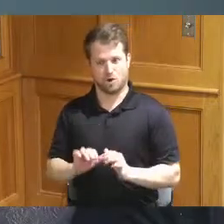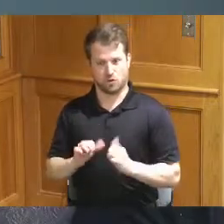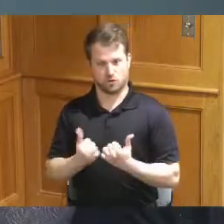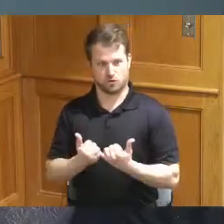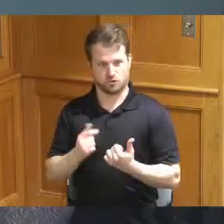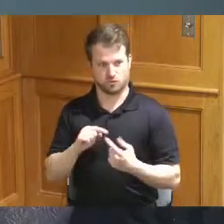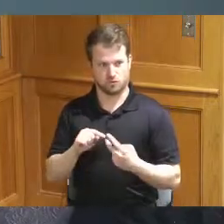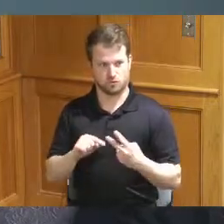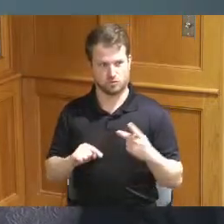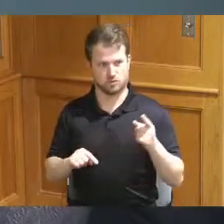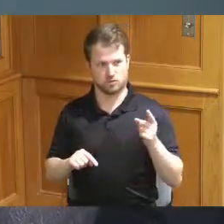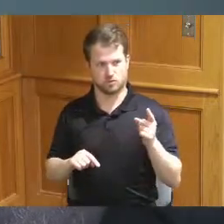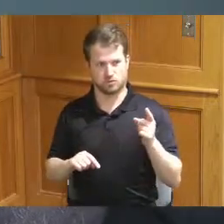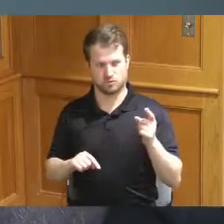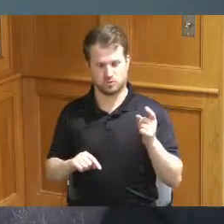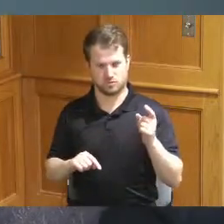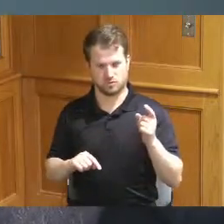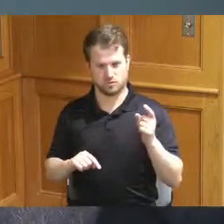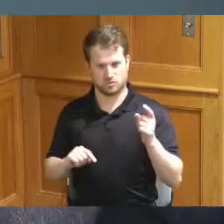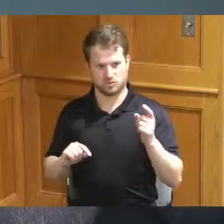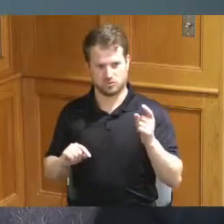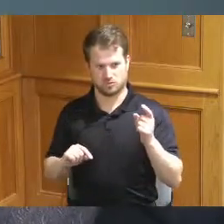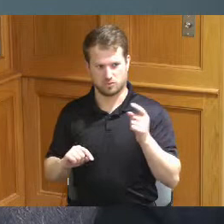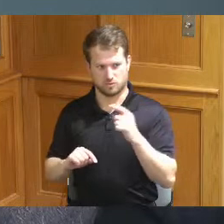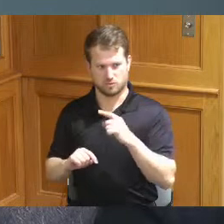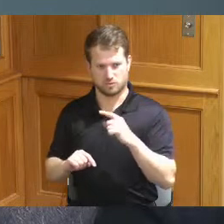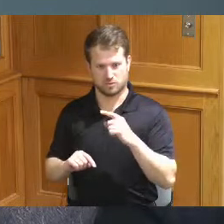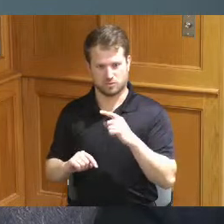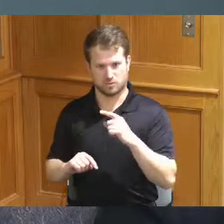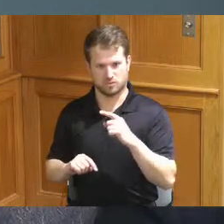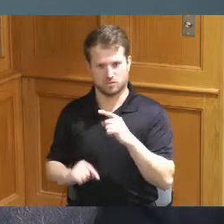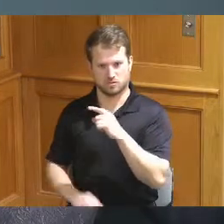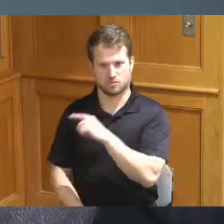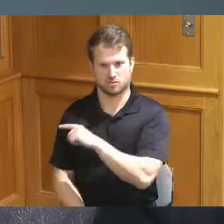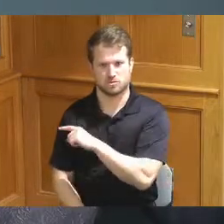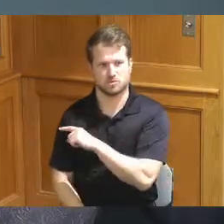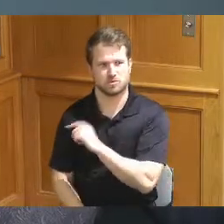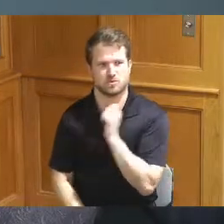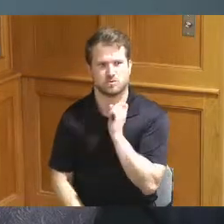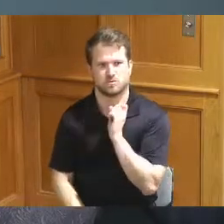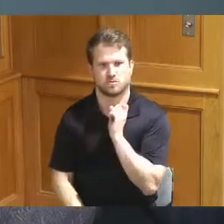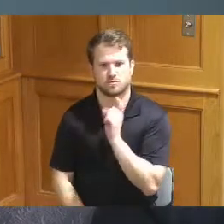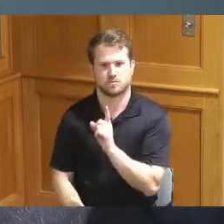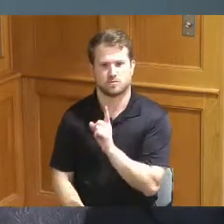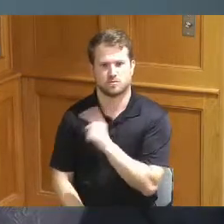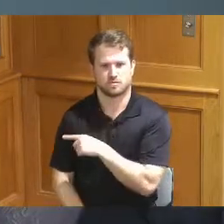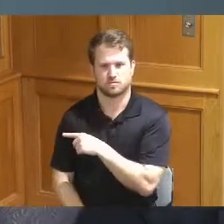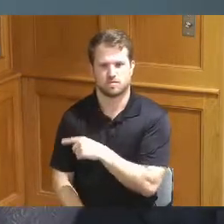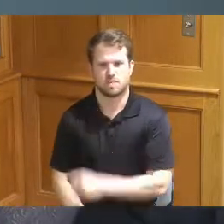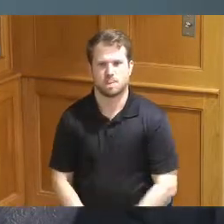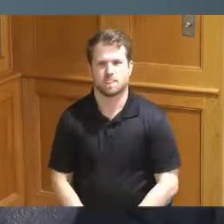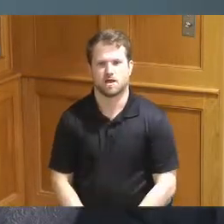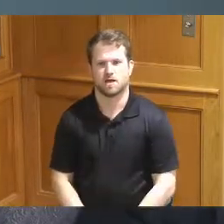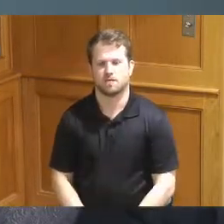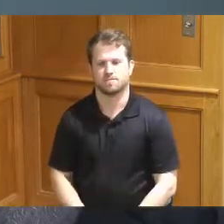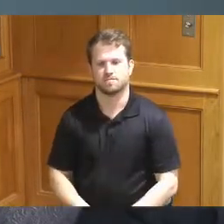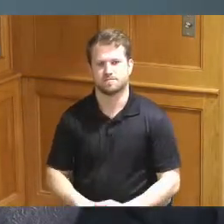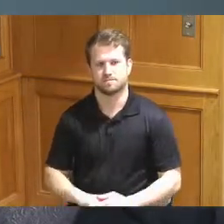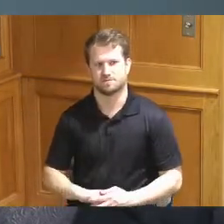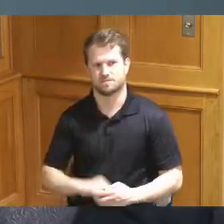through the partner agencies I'm asking them to go back are you going back okay the critical part for